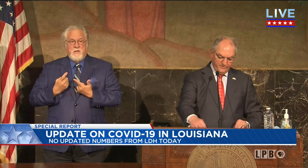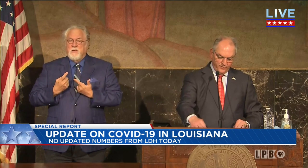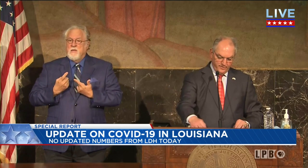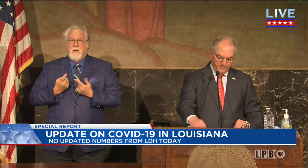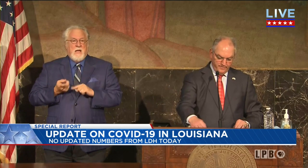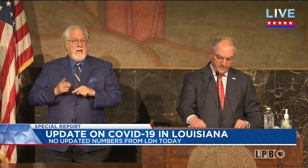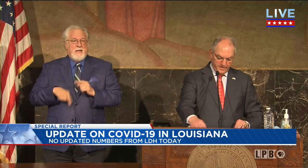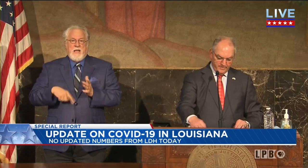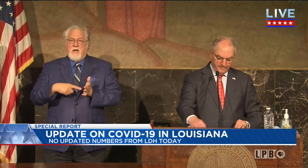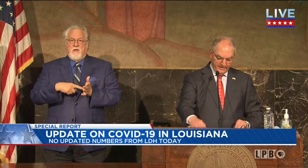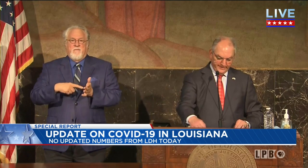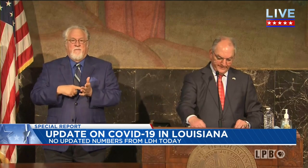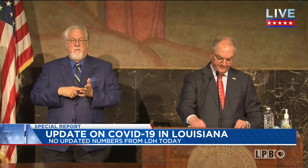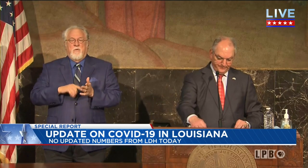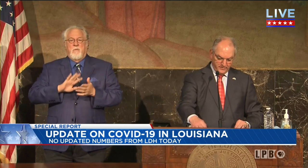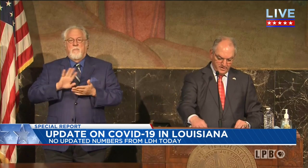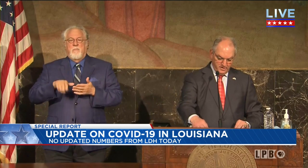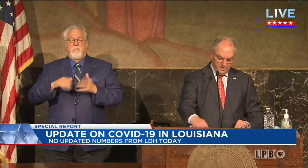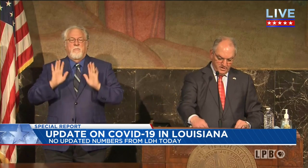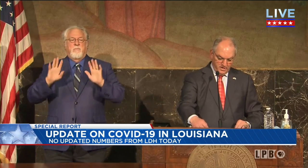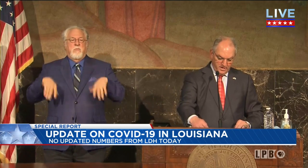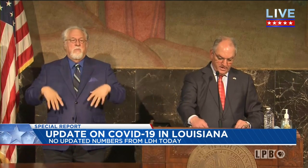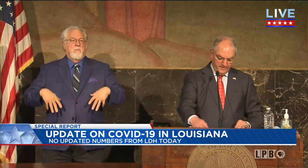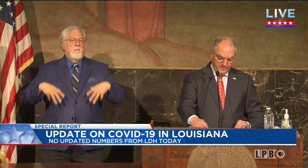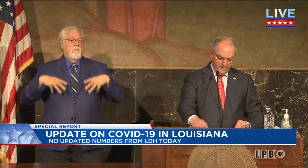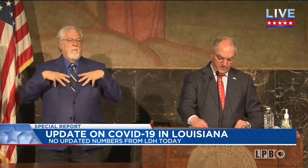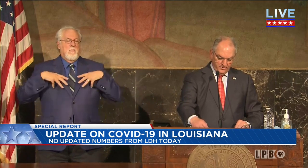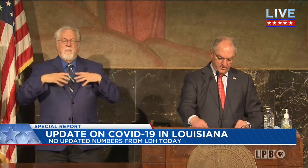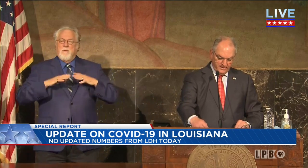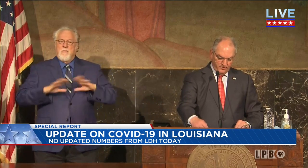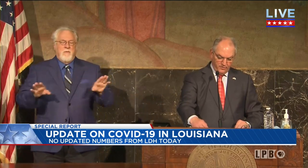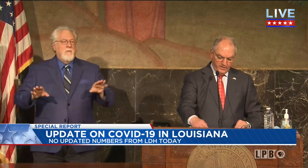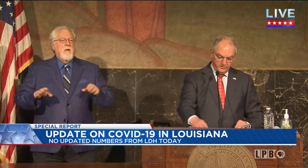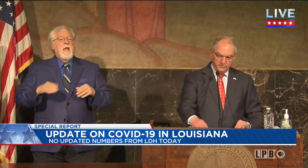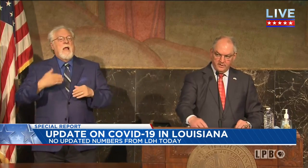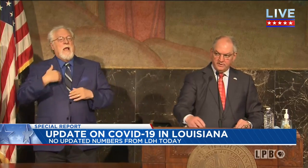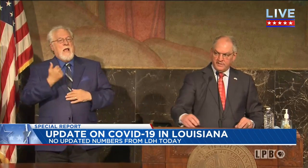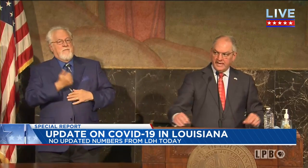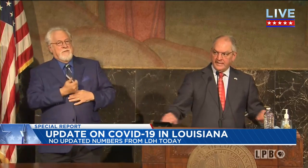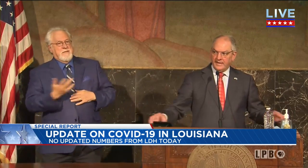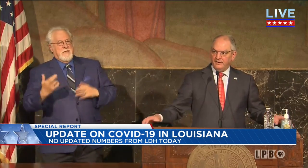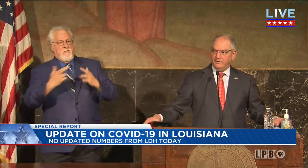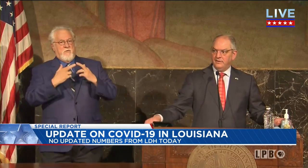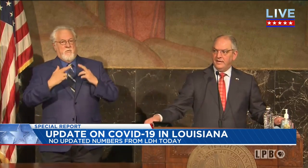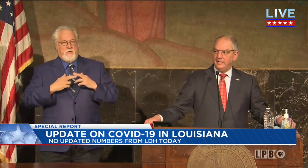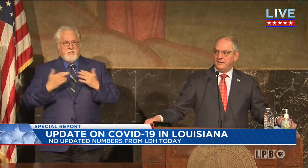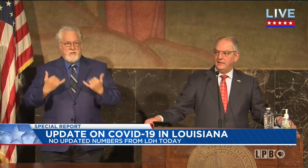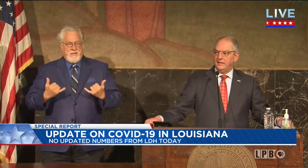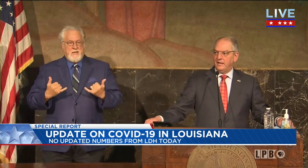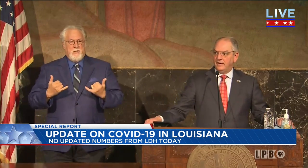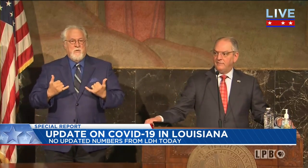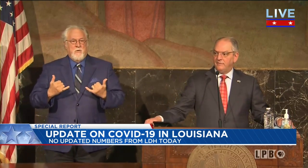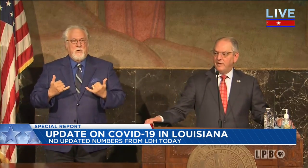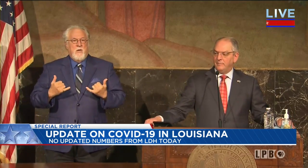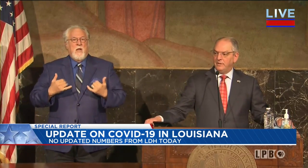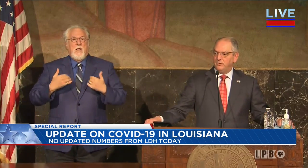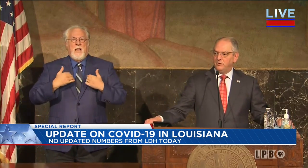BECAUSE WE'VE DONE IT BEFORE. THE NUMBERS THAT WE'VE BEEN SEEING OVER THE LAST SEVERAL